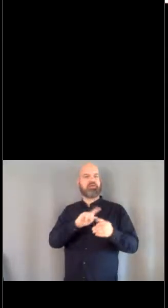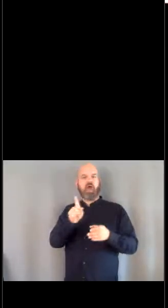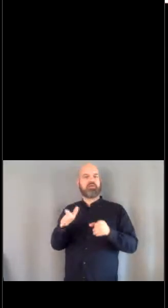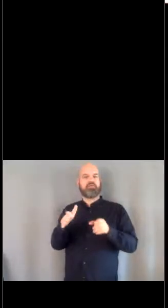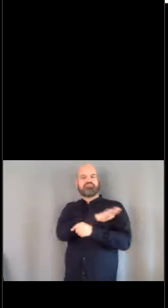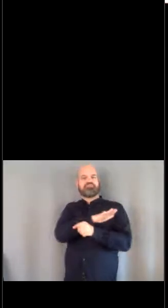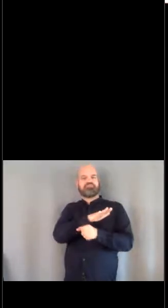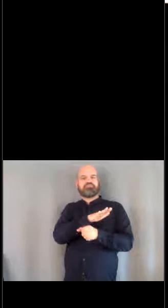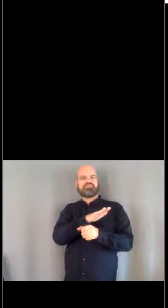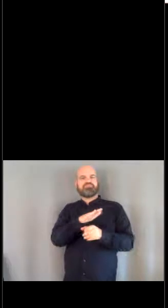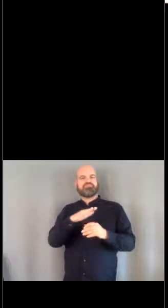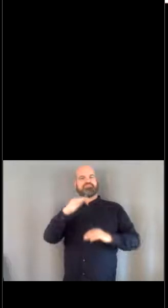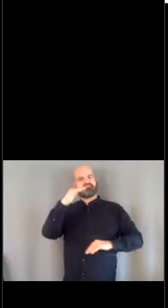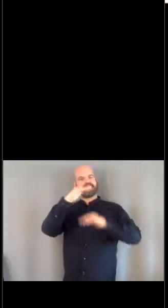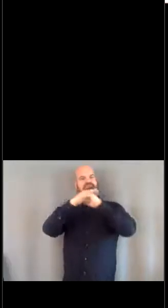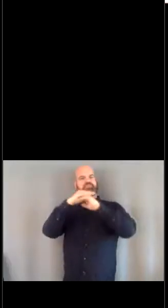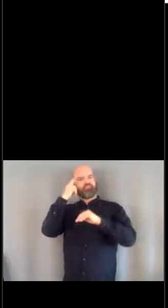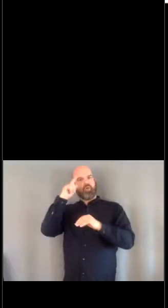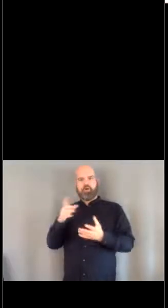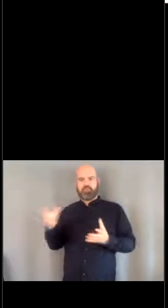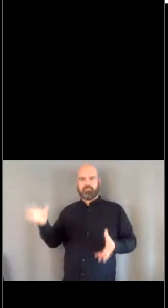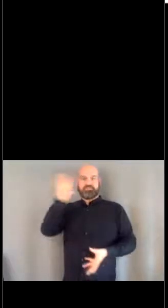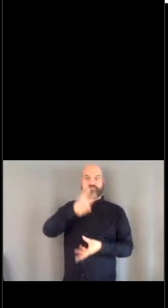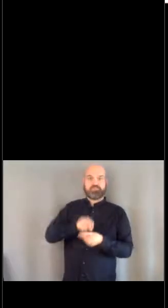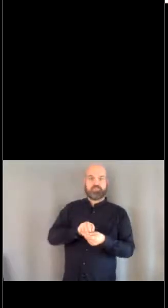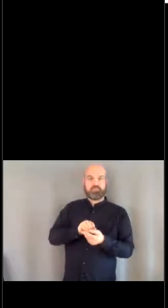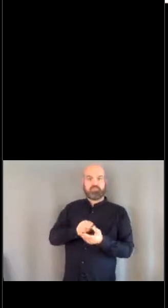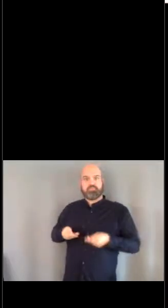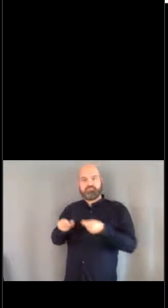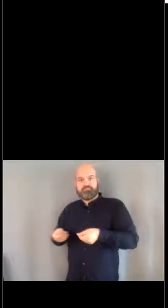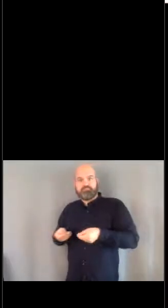Because once we get into what people actually spend money on,